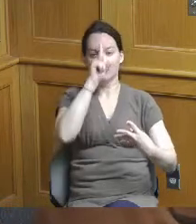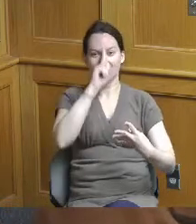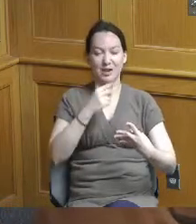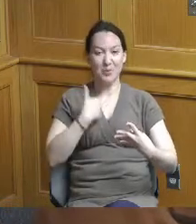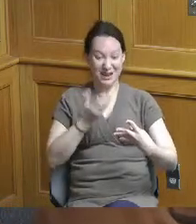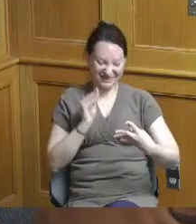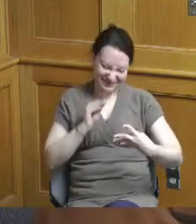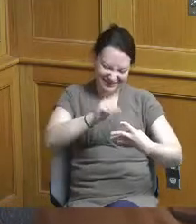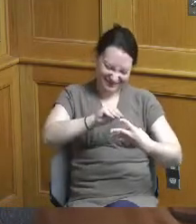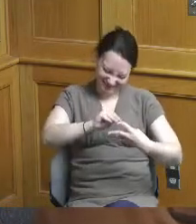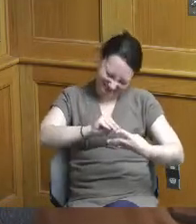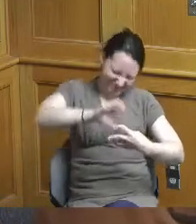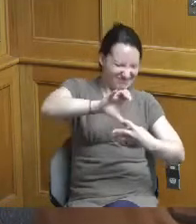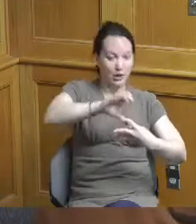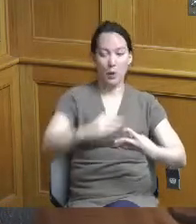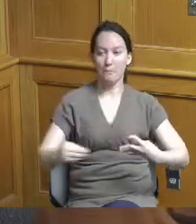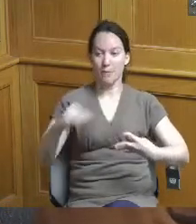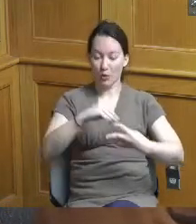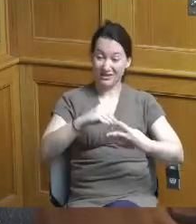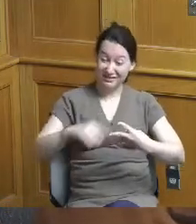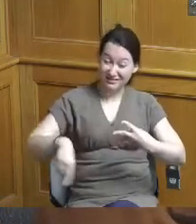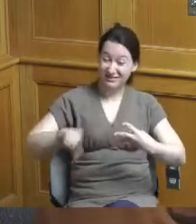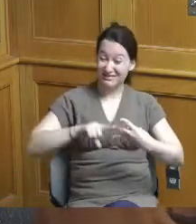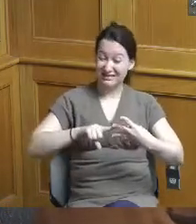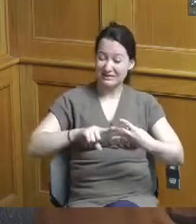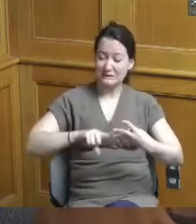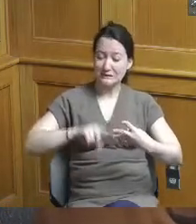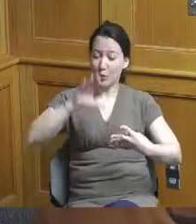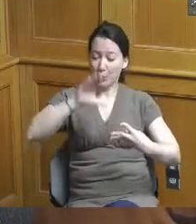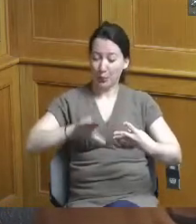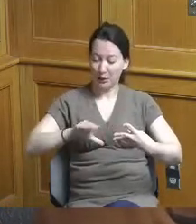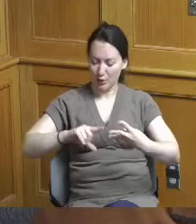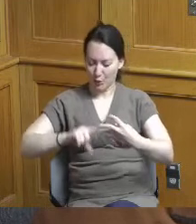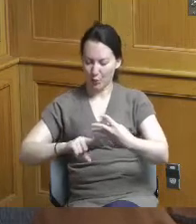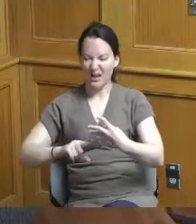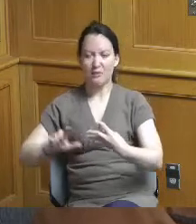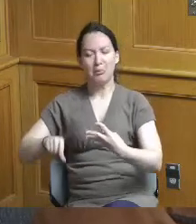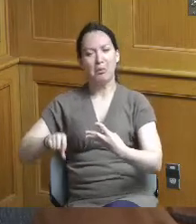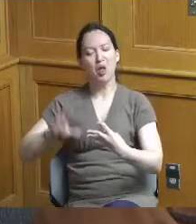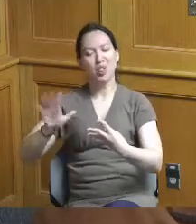load it more on the first quarter second quarter third and then leave the fourth quarter to where